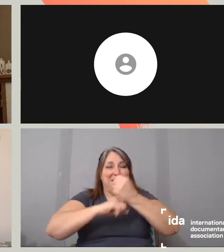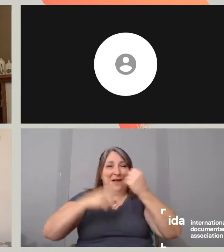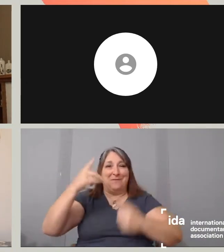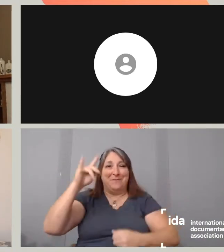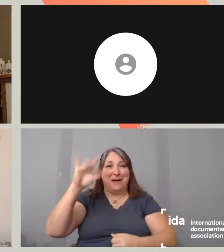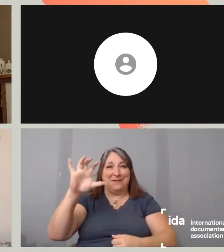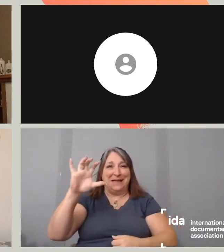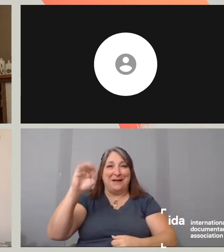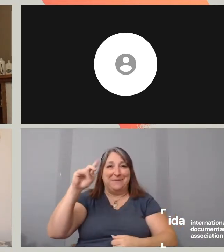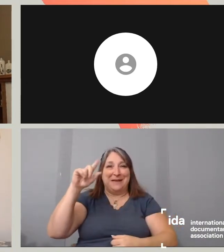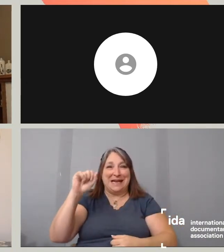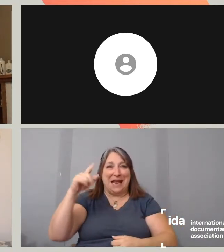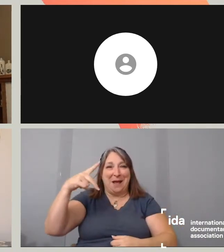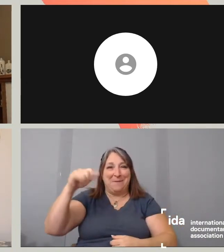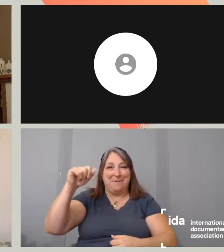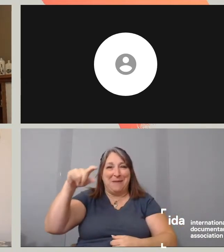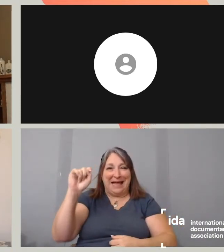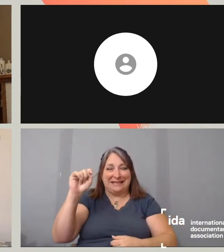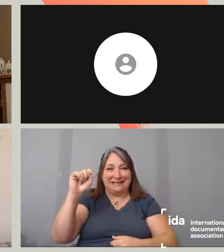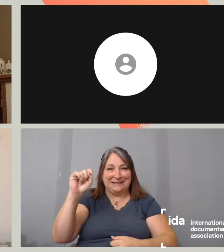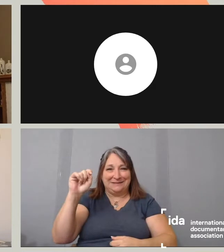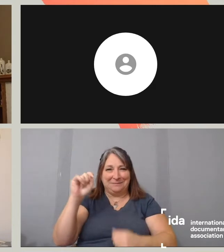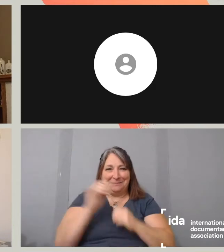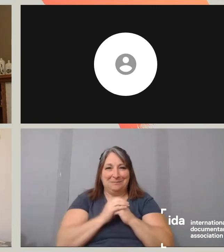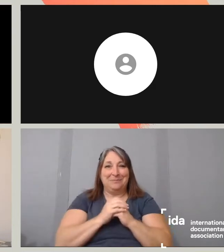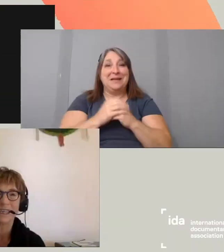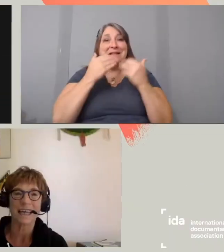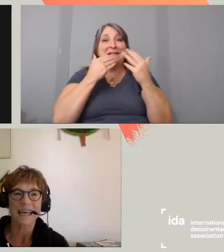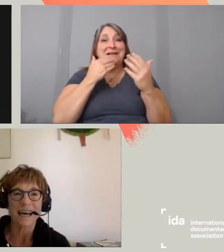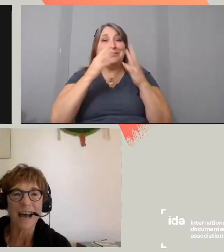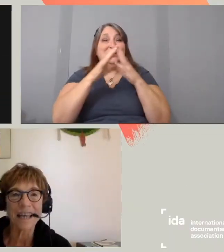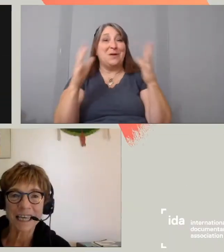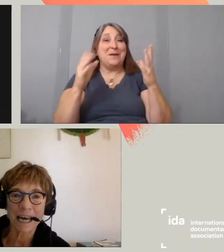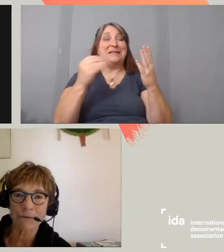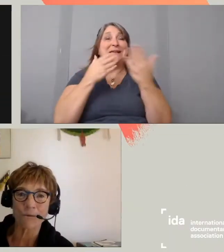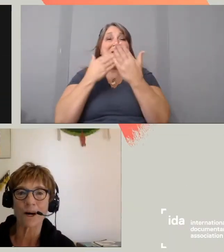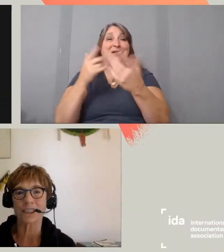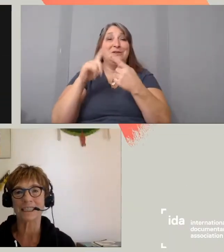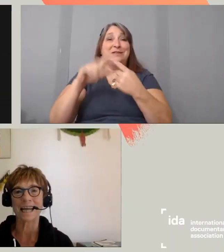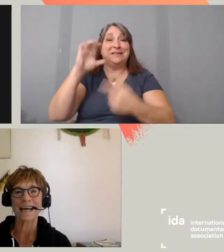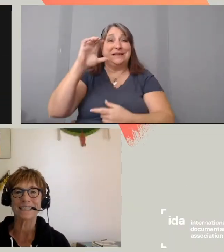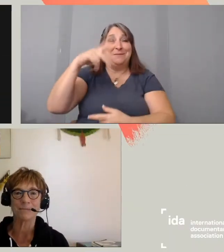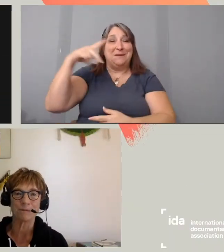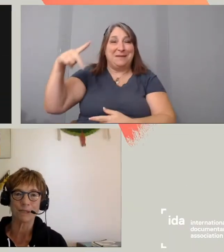Thank you so much Maggie, and thank you to CPB and to Catherine Washington at CPB